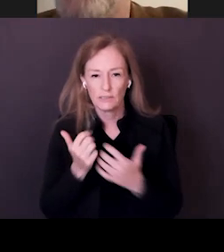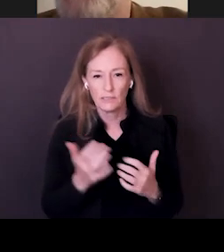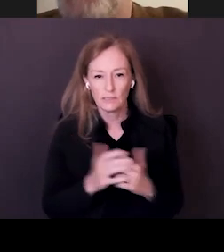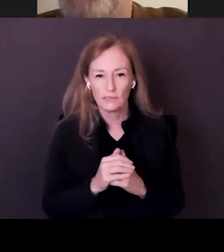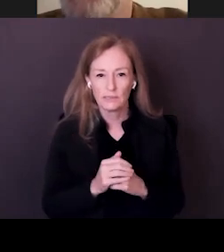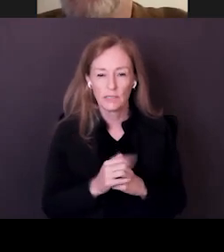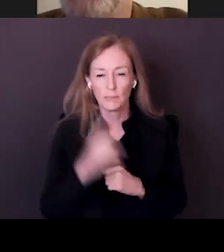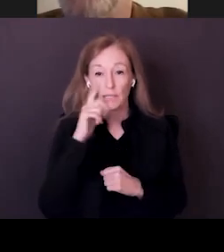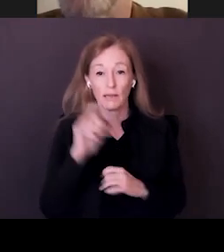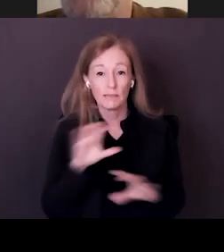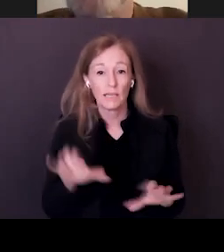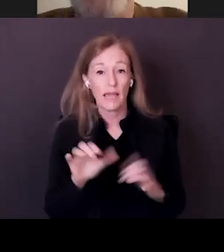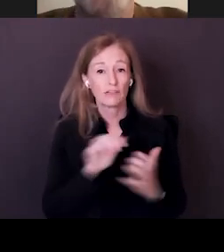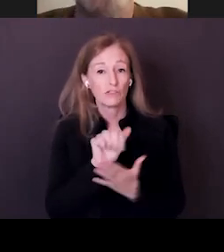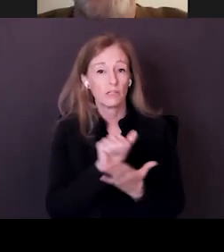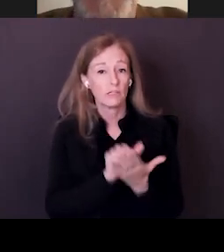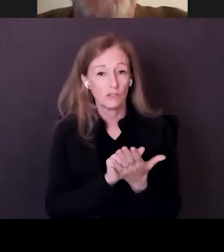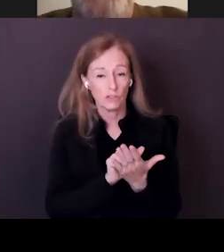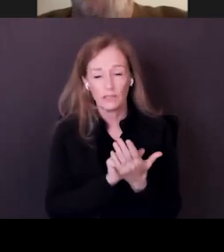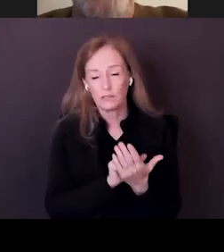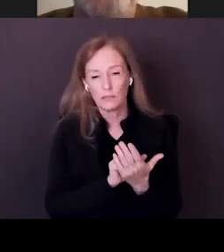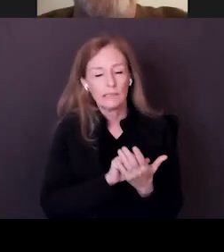AGENDA IS STRICTLY AN ACTION AGENDA.